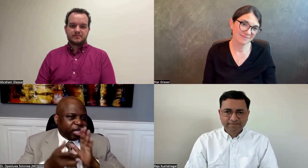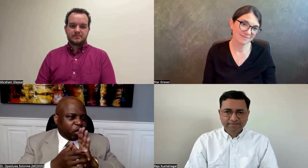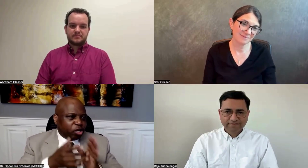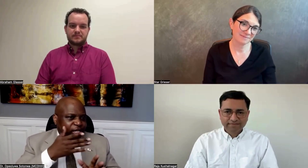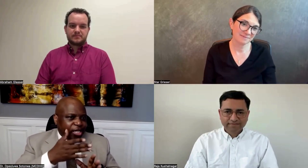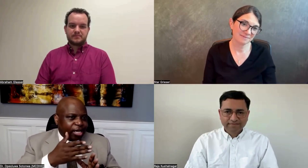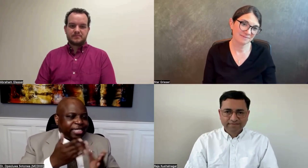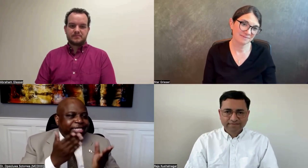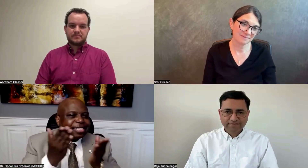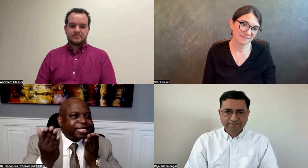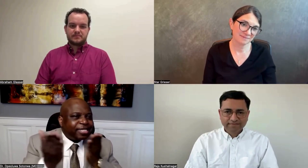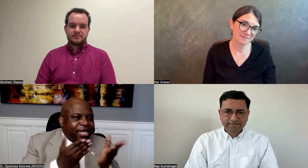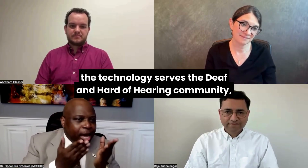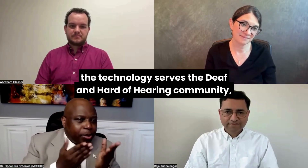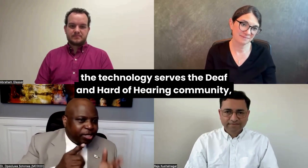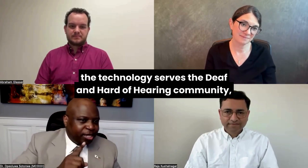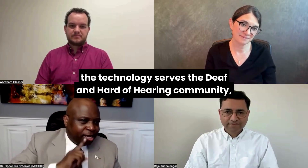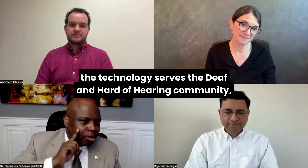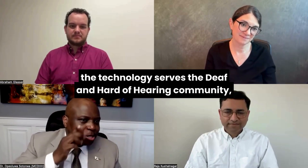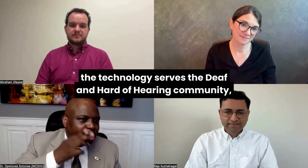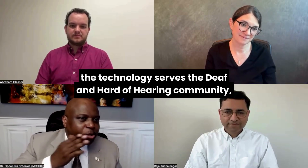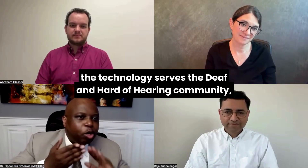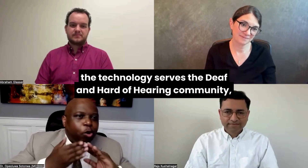the technology serves the Deaf and Hard of Hearing community,